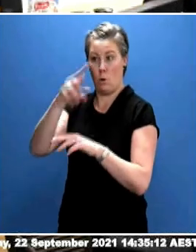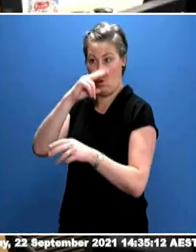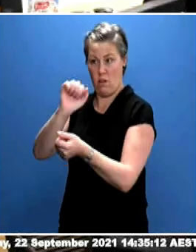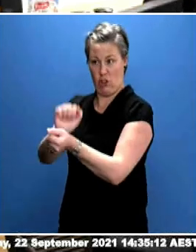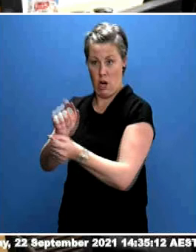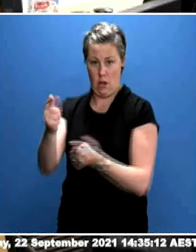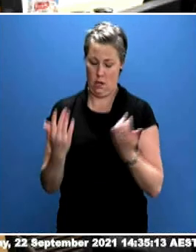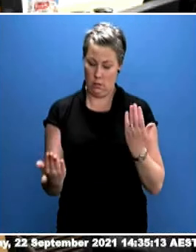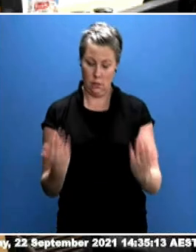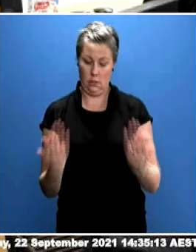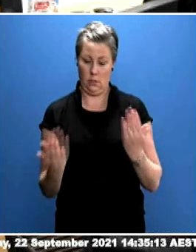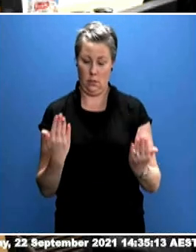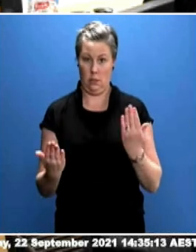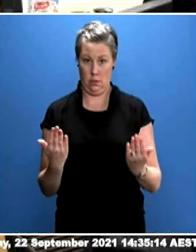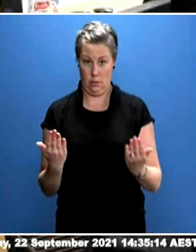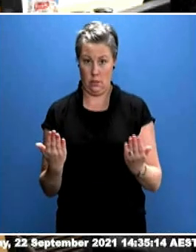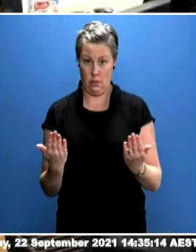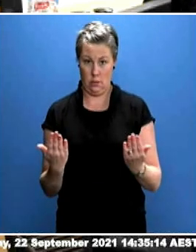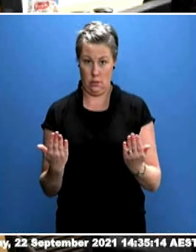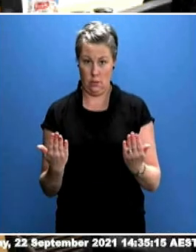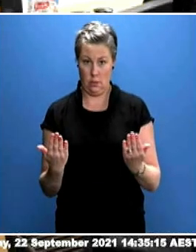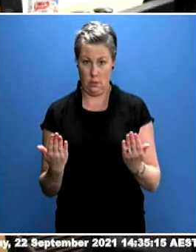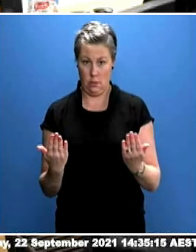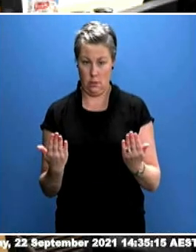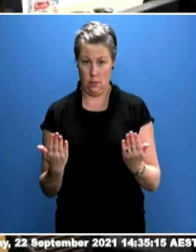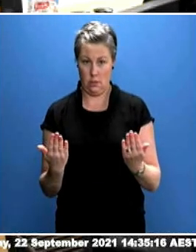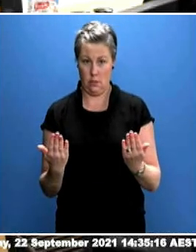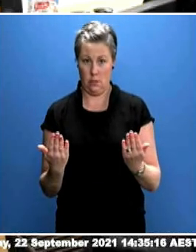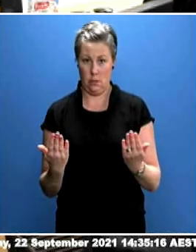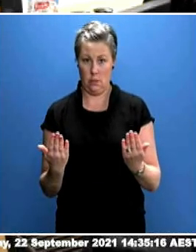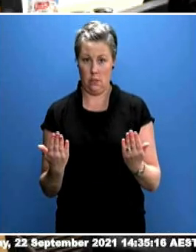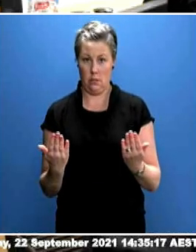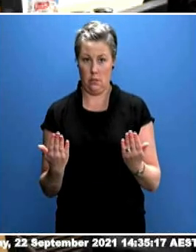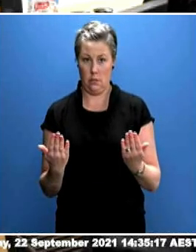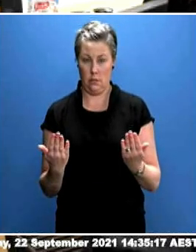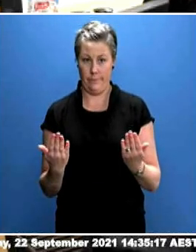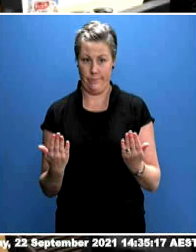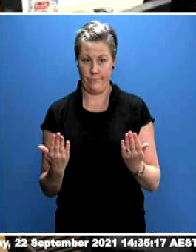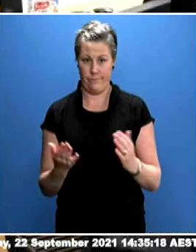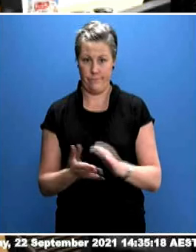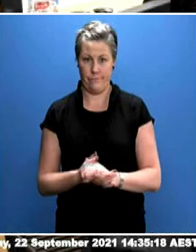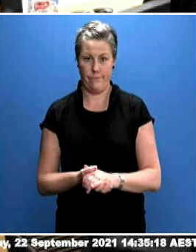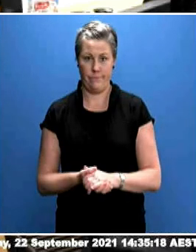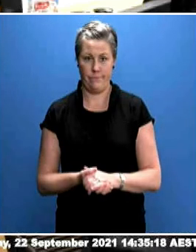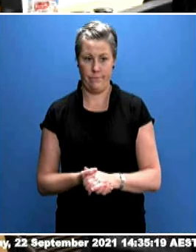is a contrary indication, that a child should receive a multidisciplinary